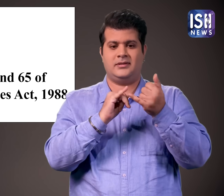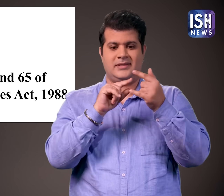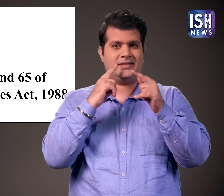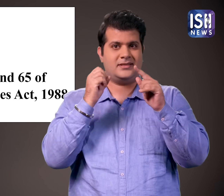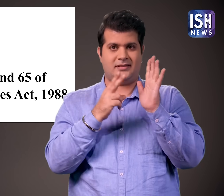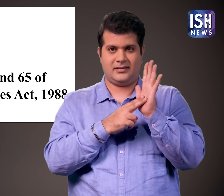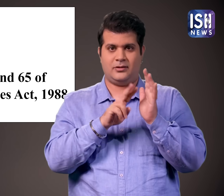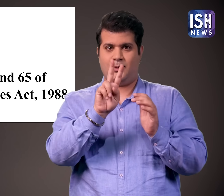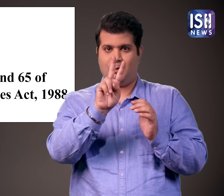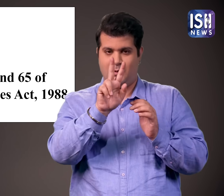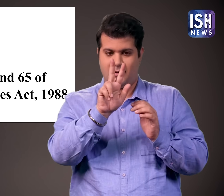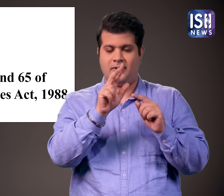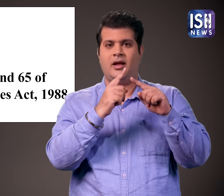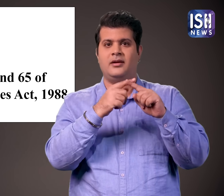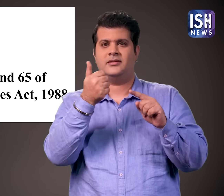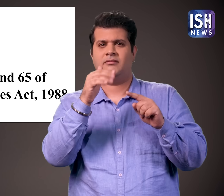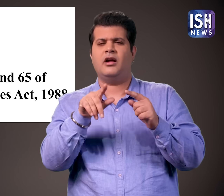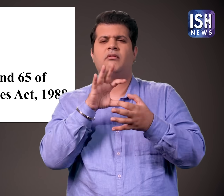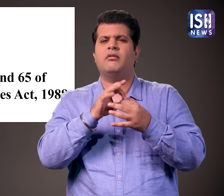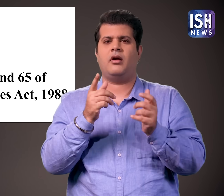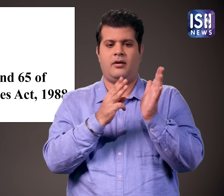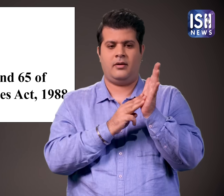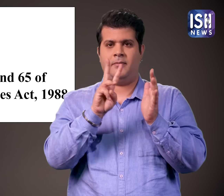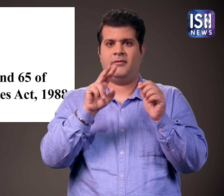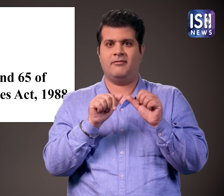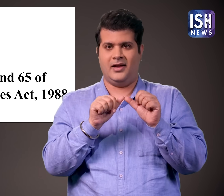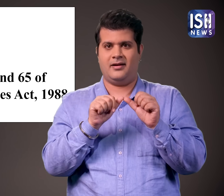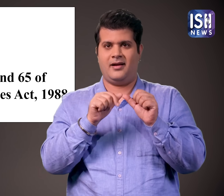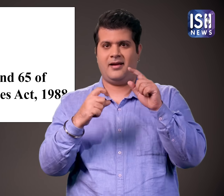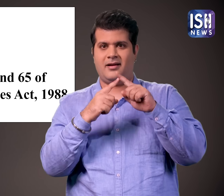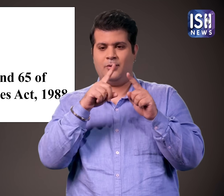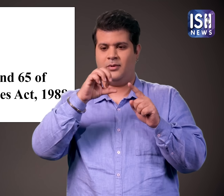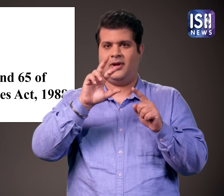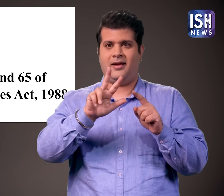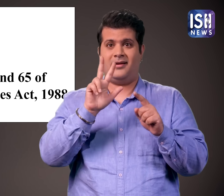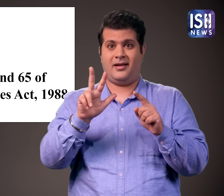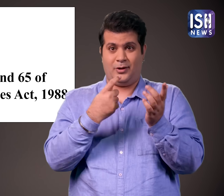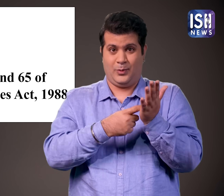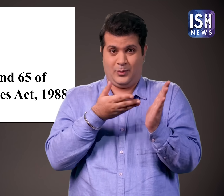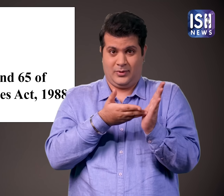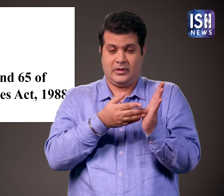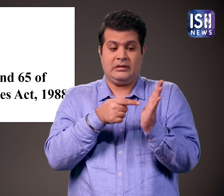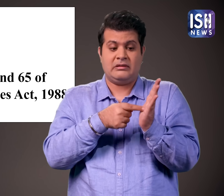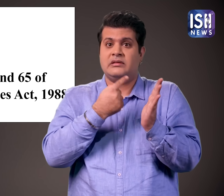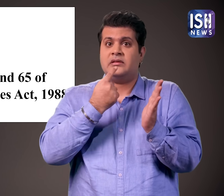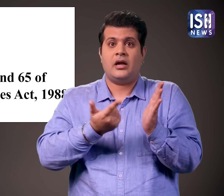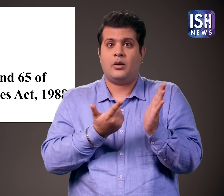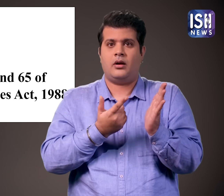Sections 28 and 65 of the Motor Vehicles Act, 1988